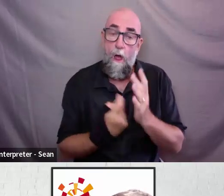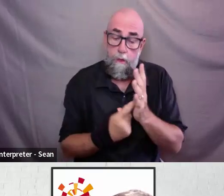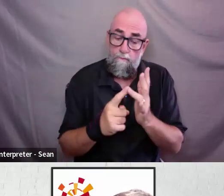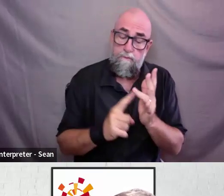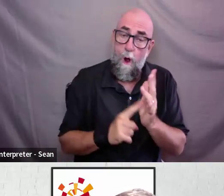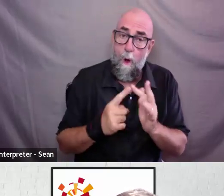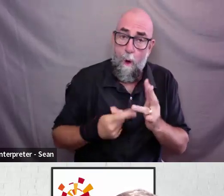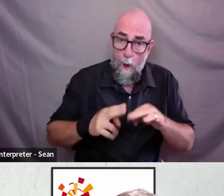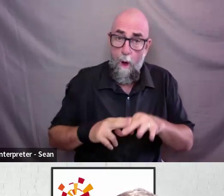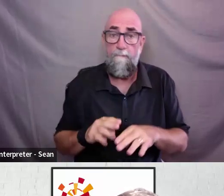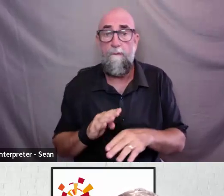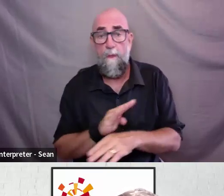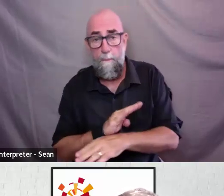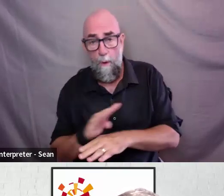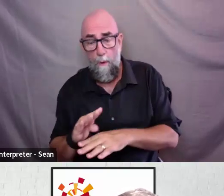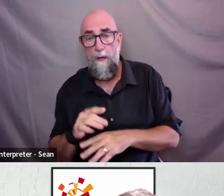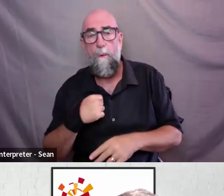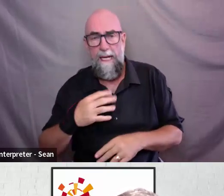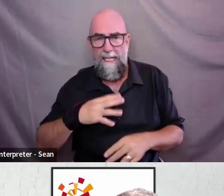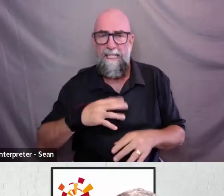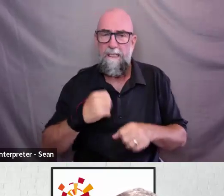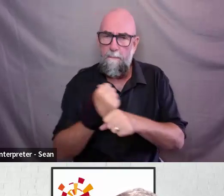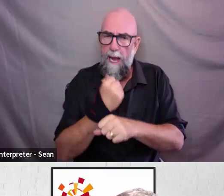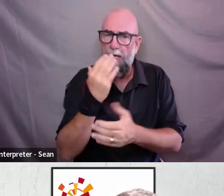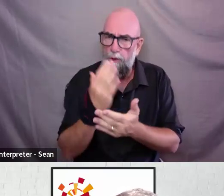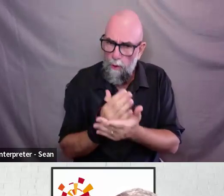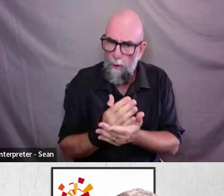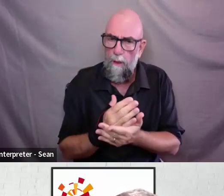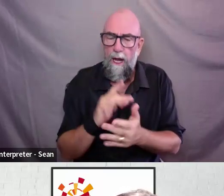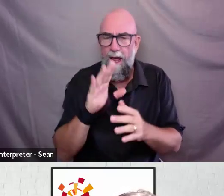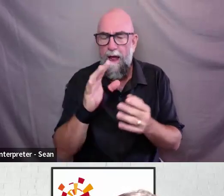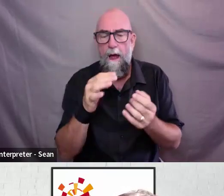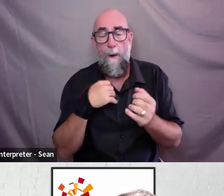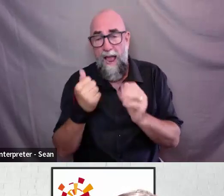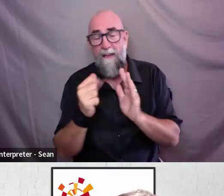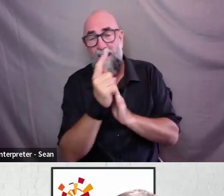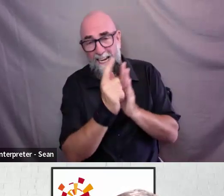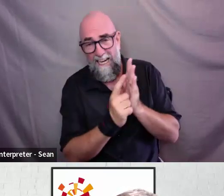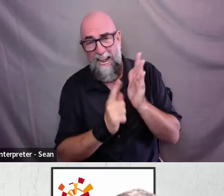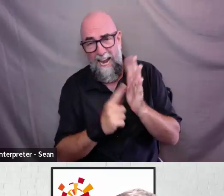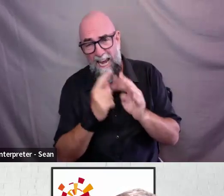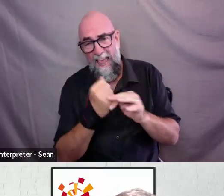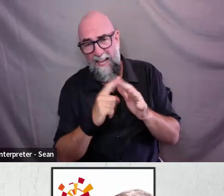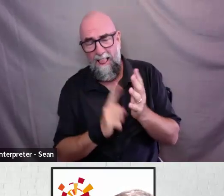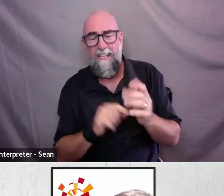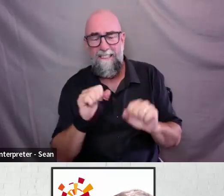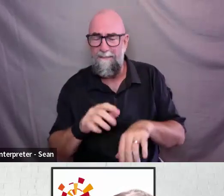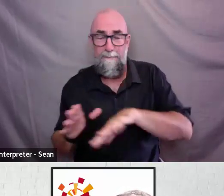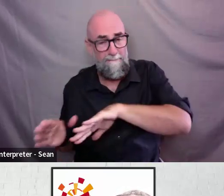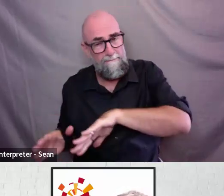all that, that goes without saying, the role of the board is to promote the sustainability of the organisation. If the